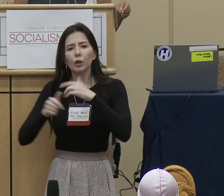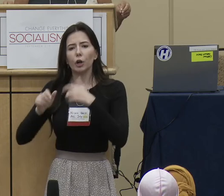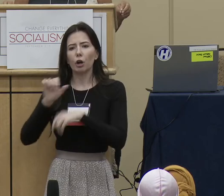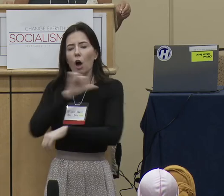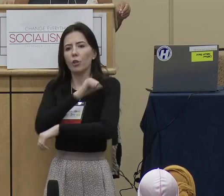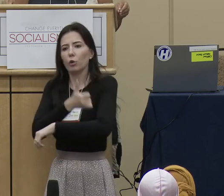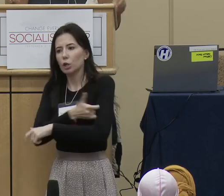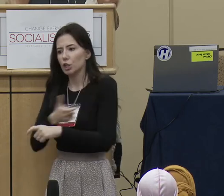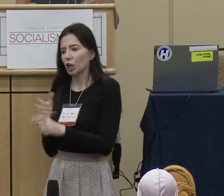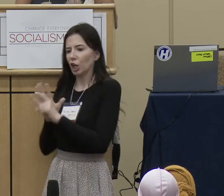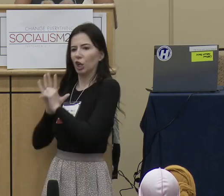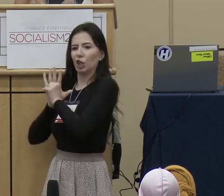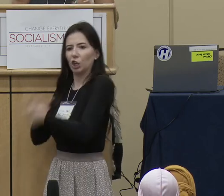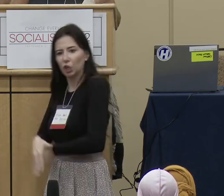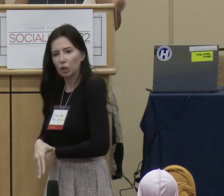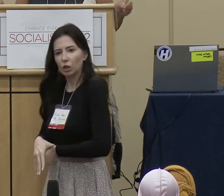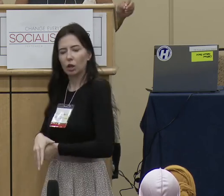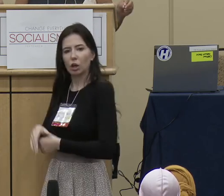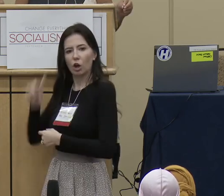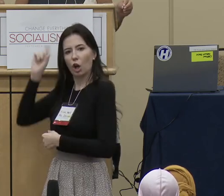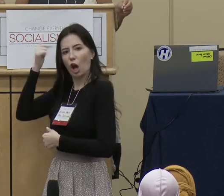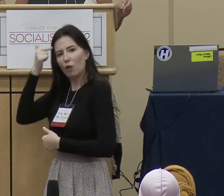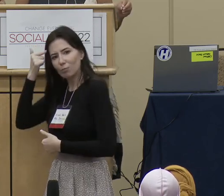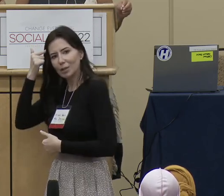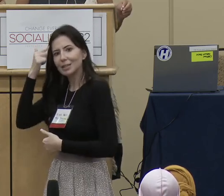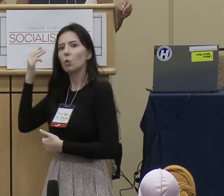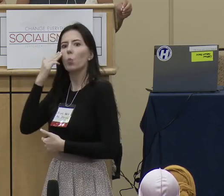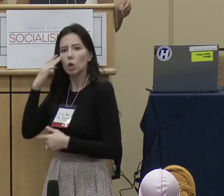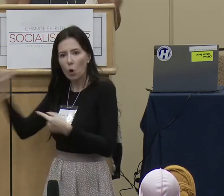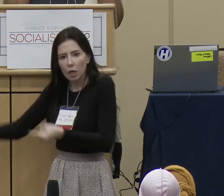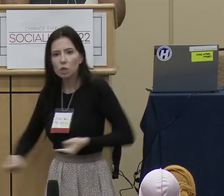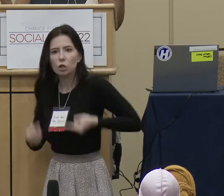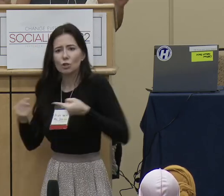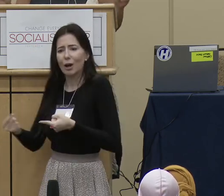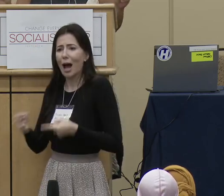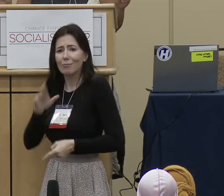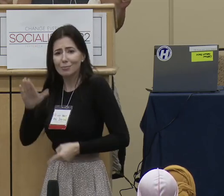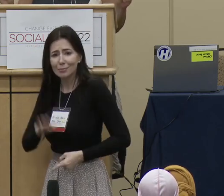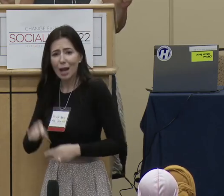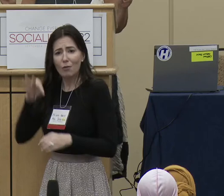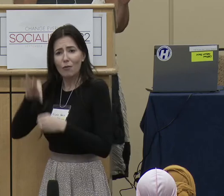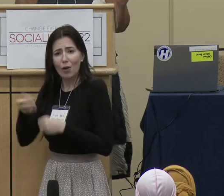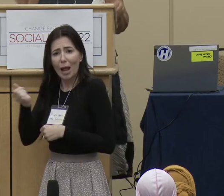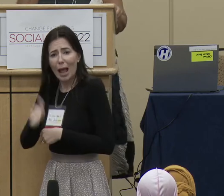regimes know that it is a different terrain of struggle.